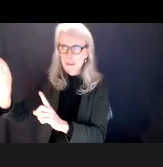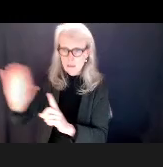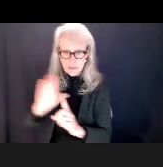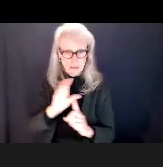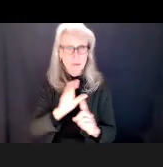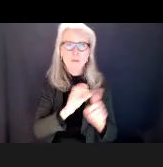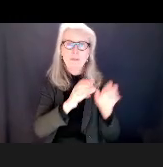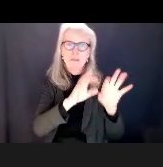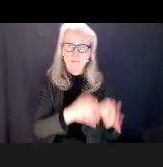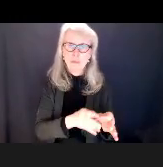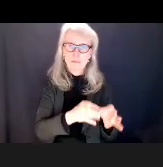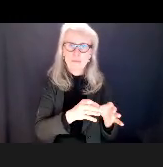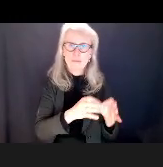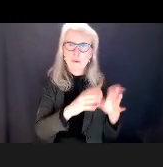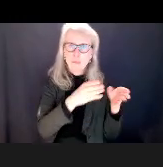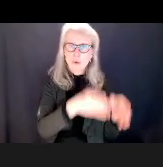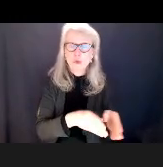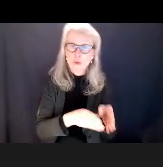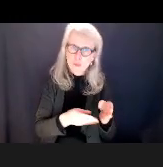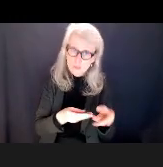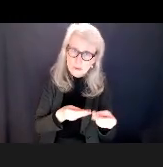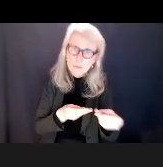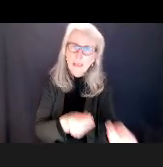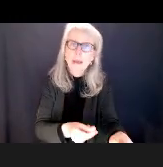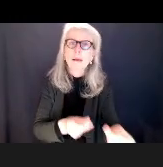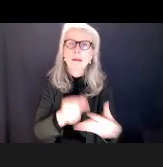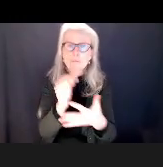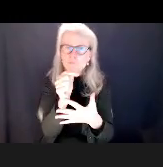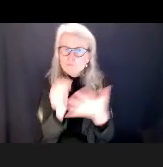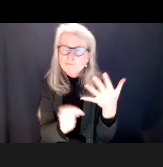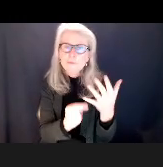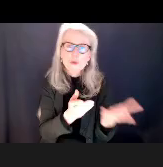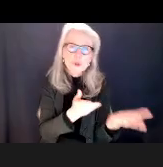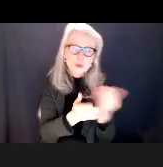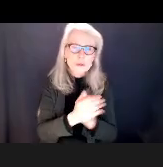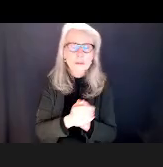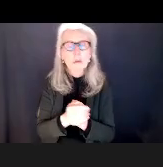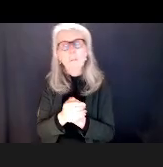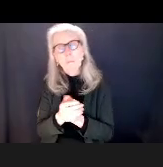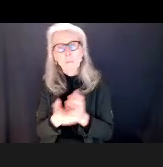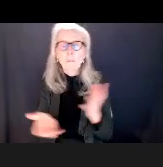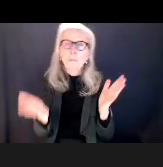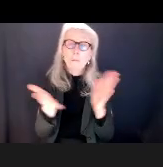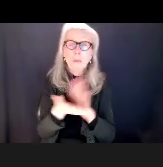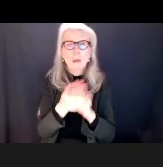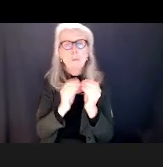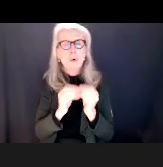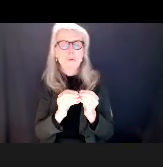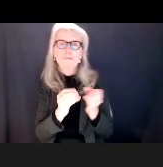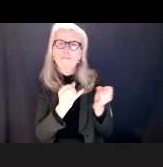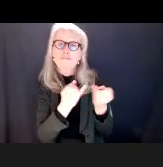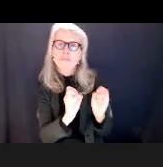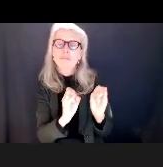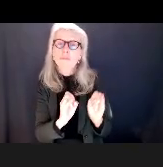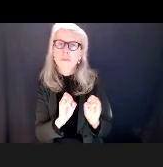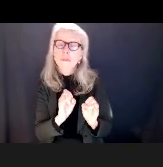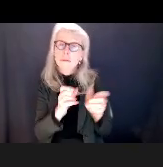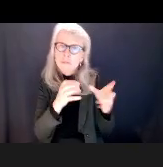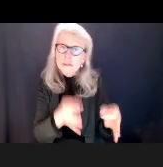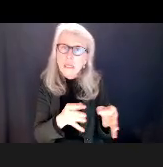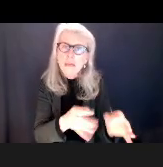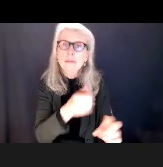seen as a a model which enables greater agency in terms of organizing and choosing support staff.